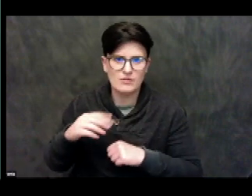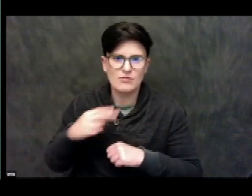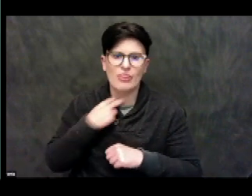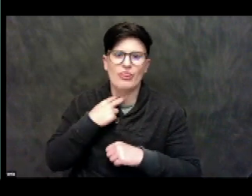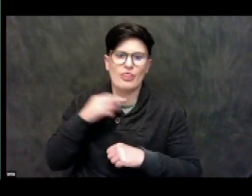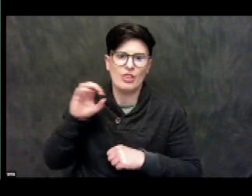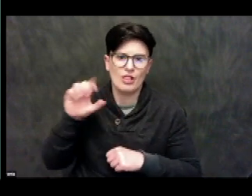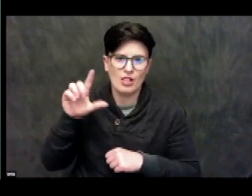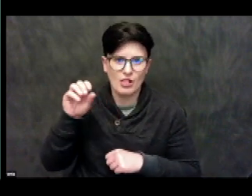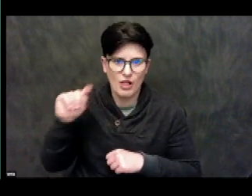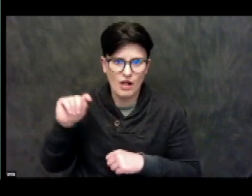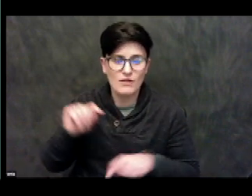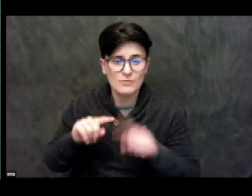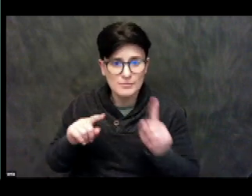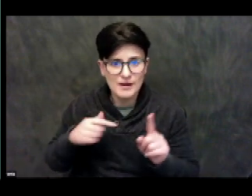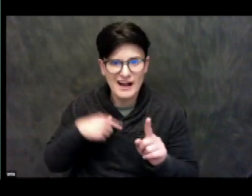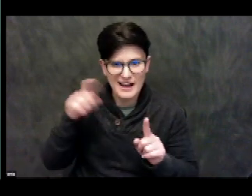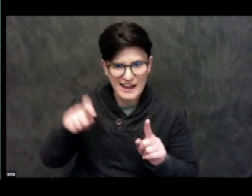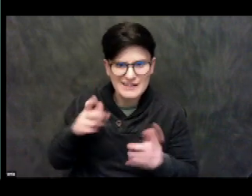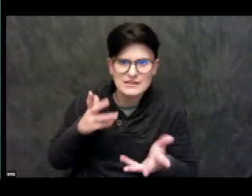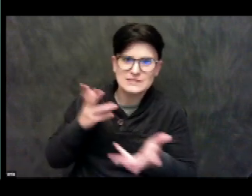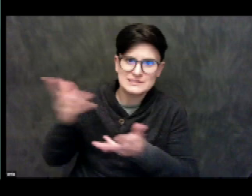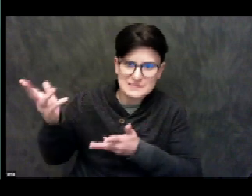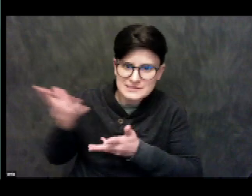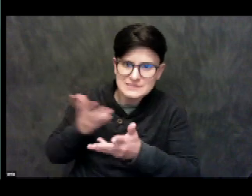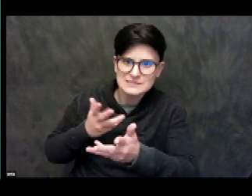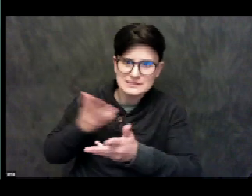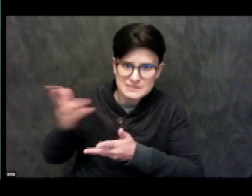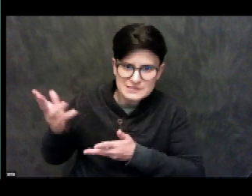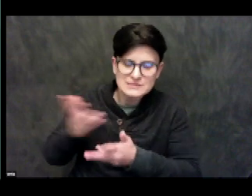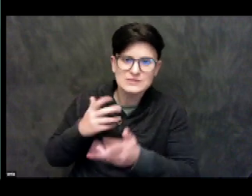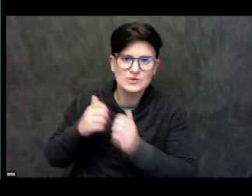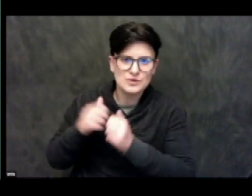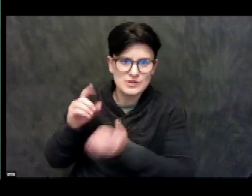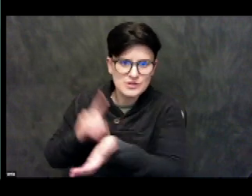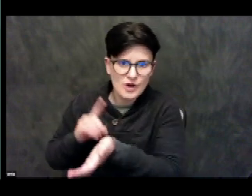really expressing all my concerns from the first pregnancy and having them